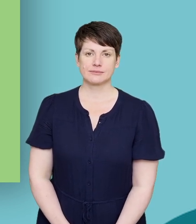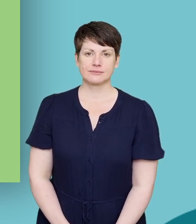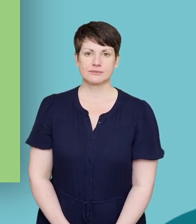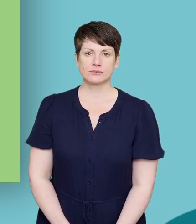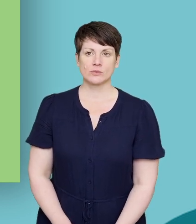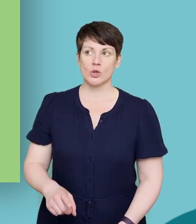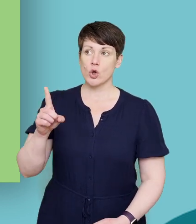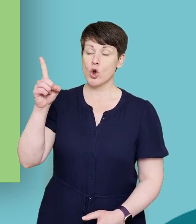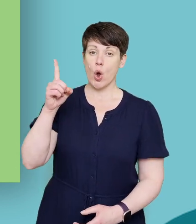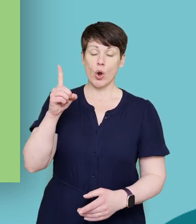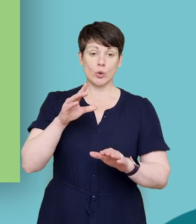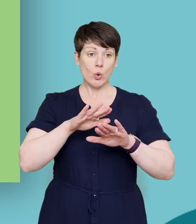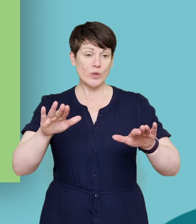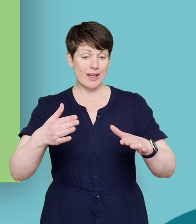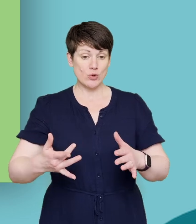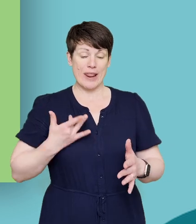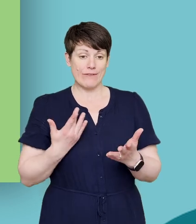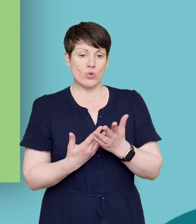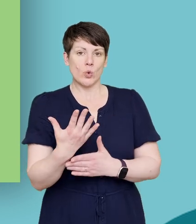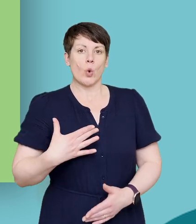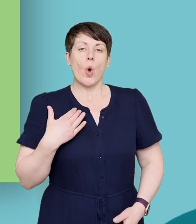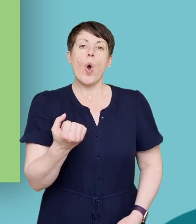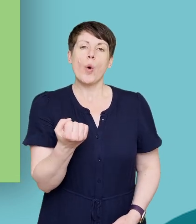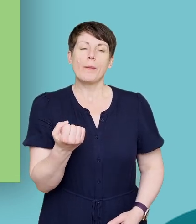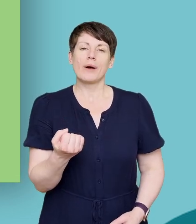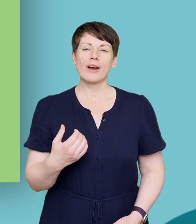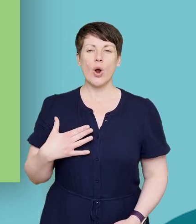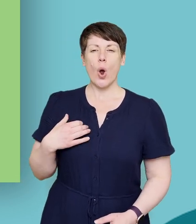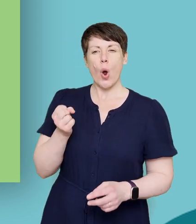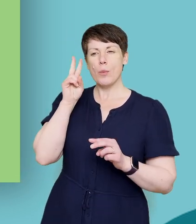God calls us to live in hope. What does hope look like for you?